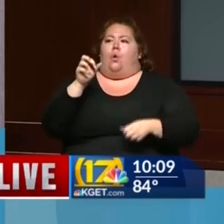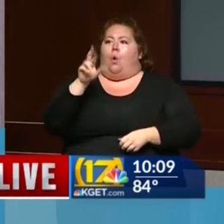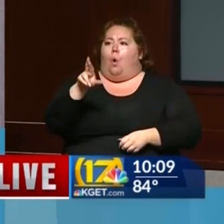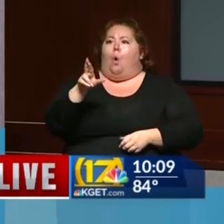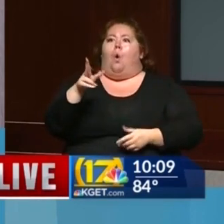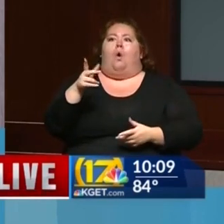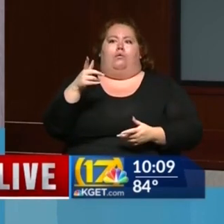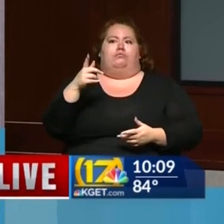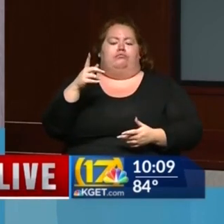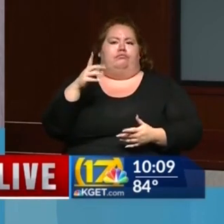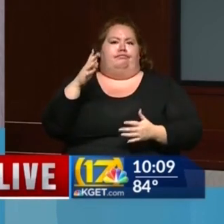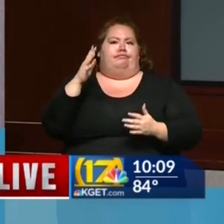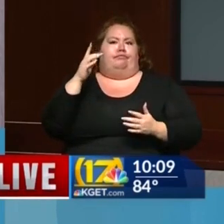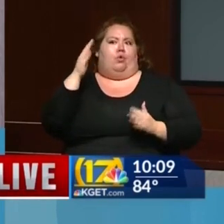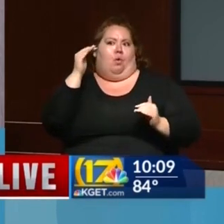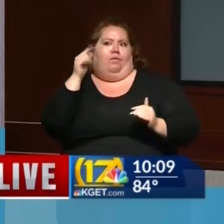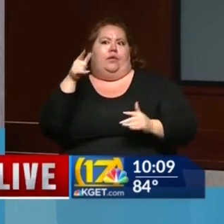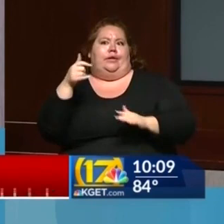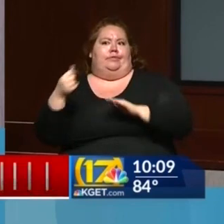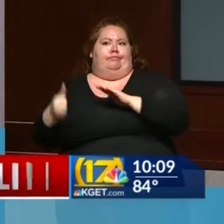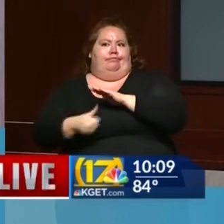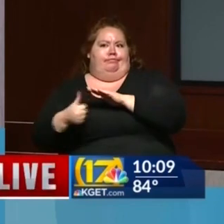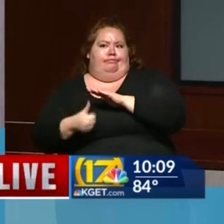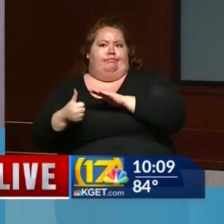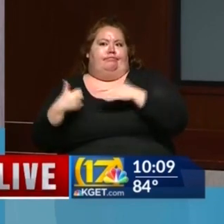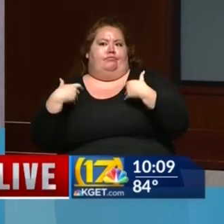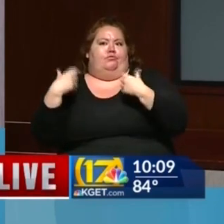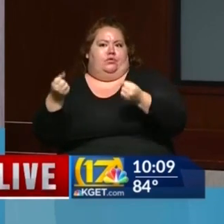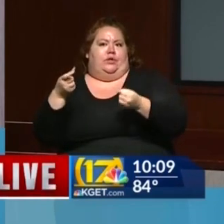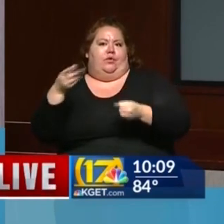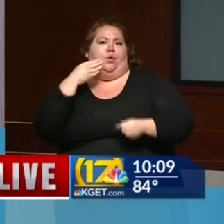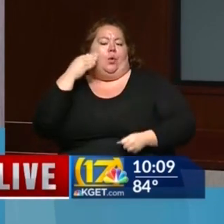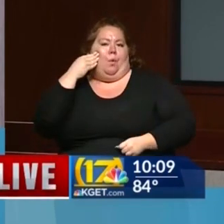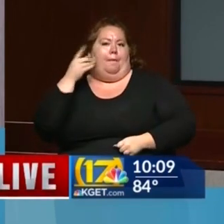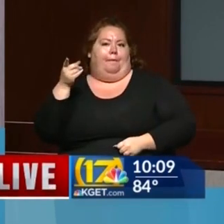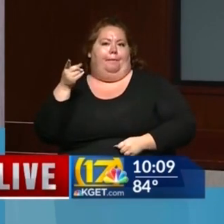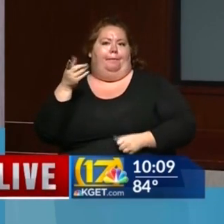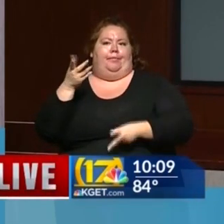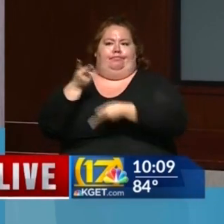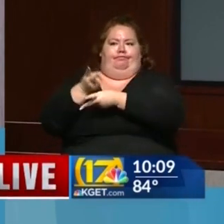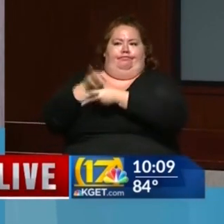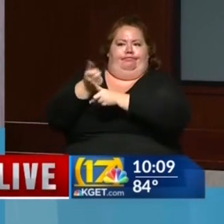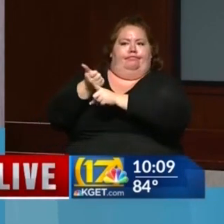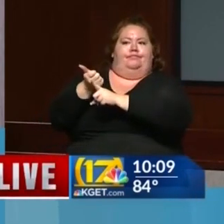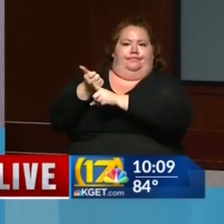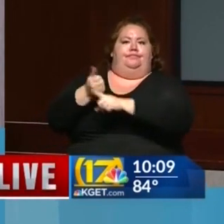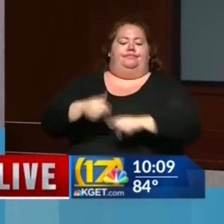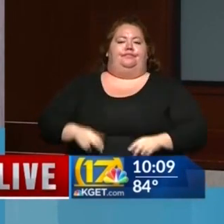TESTS TO DATE, 31,735 OR NEARLY 99 PERCENT ARE FULLY RECOVERED, OR PRESUMED FULLY RECOVERED OR